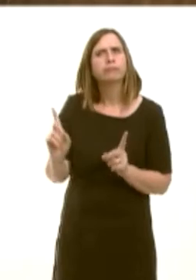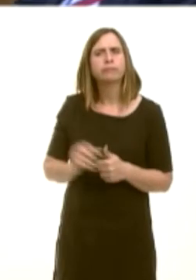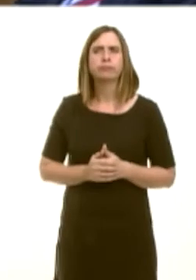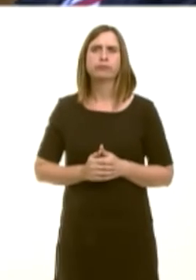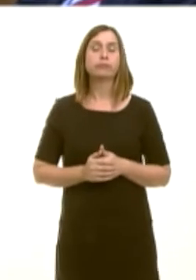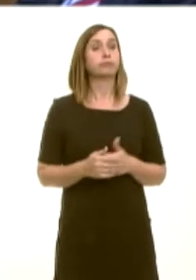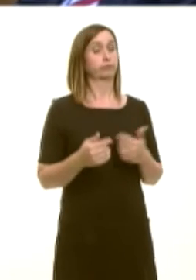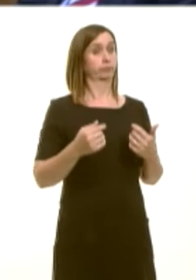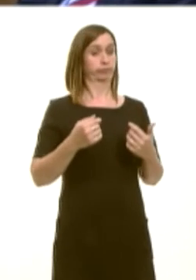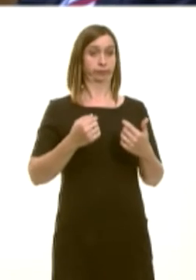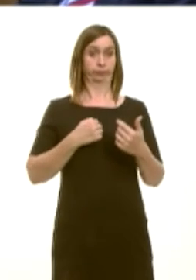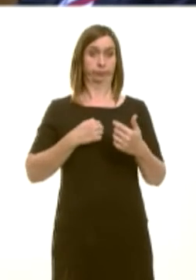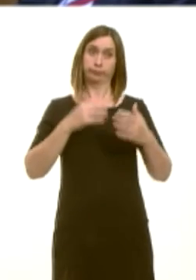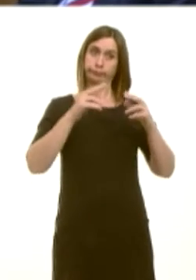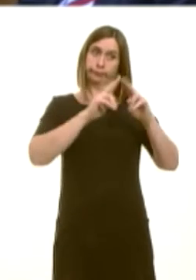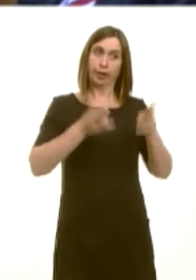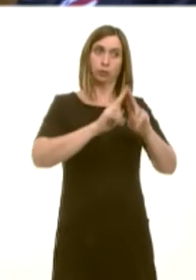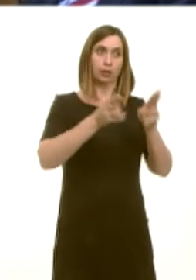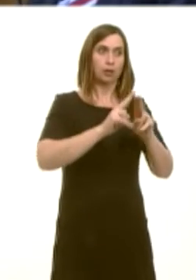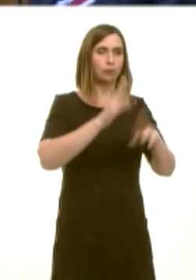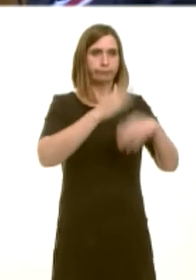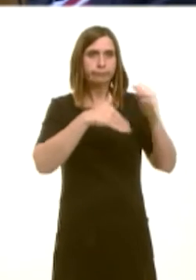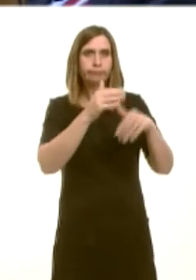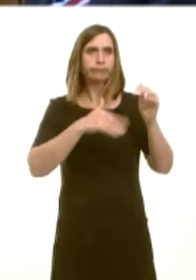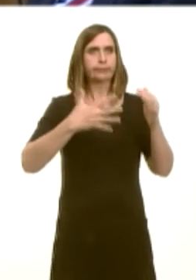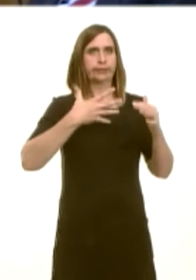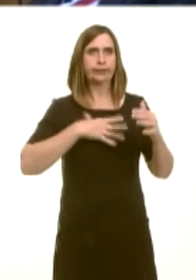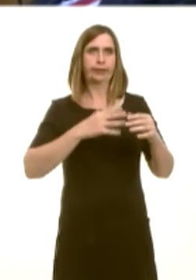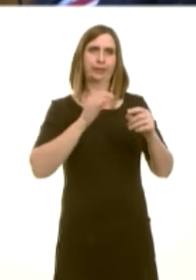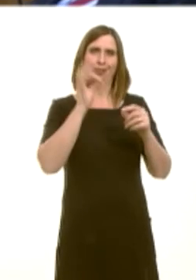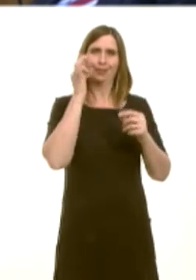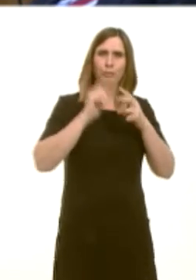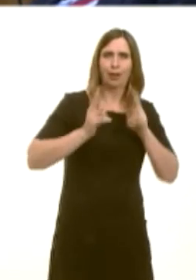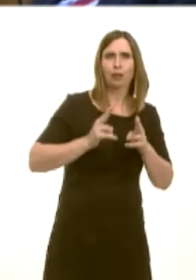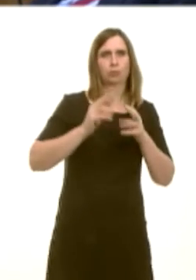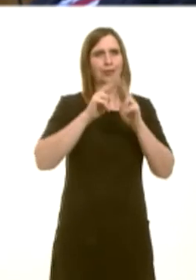We are on target in terms of the social housing we wish to build and we are beginning to fill